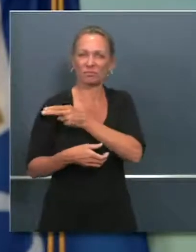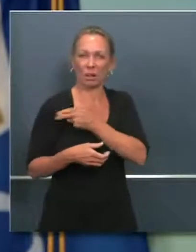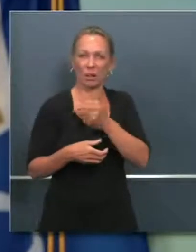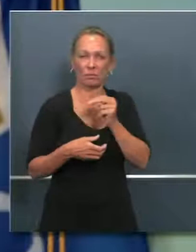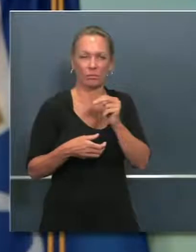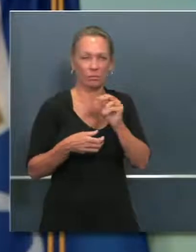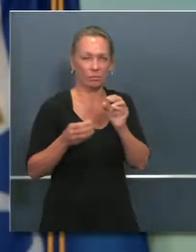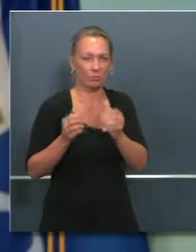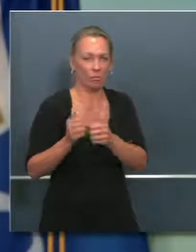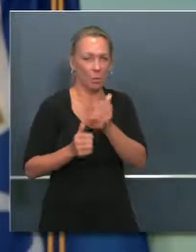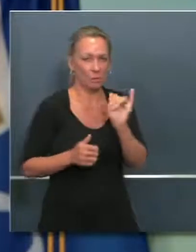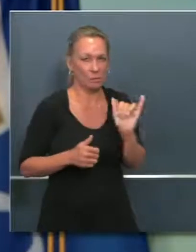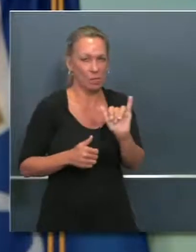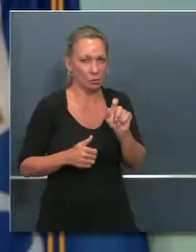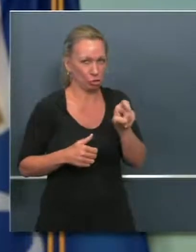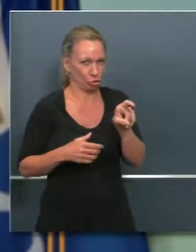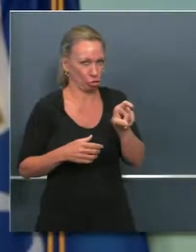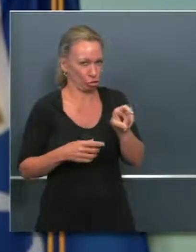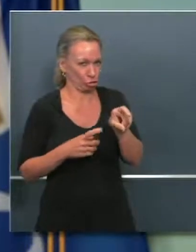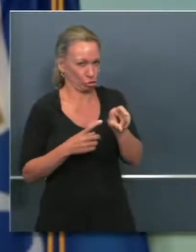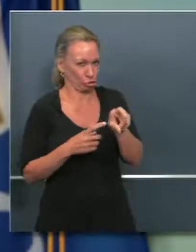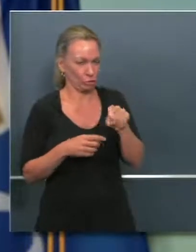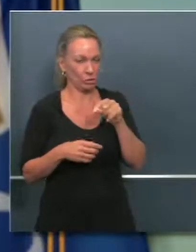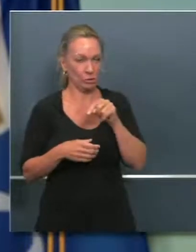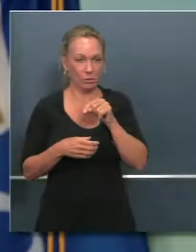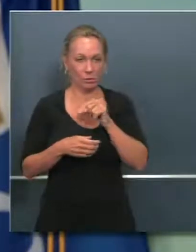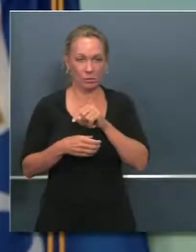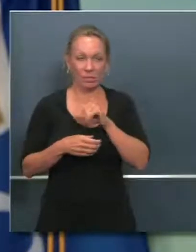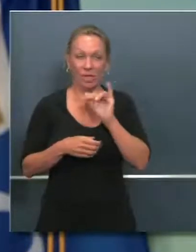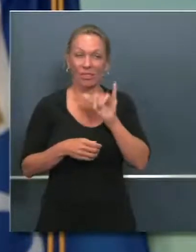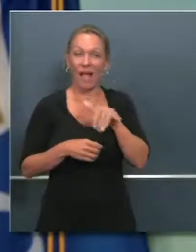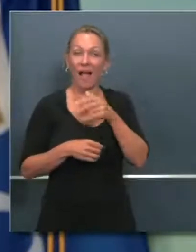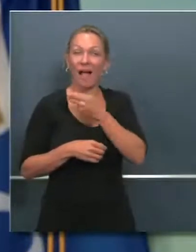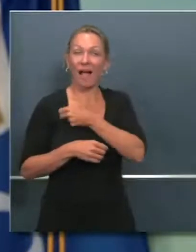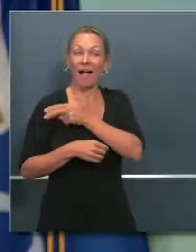on a daily basis not just a weekly basis as it relates to further efforts in this space